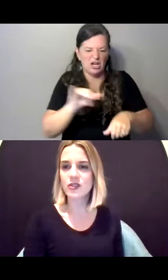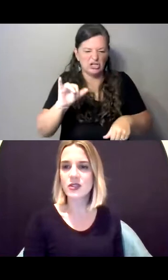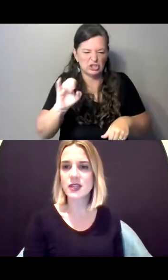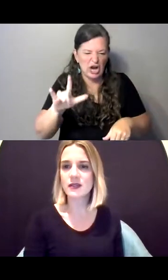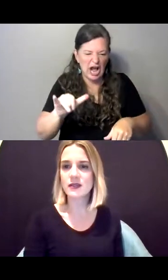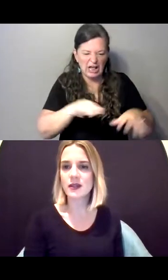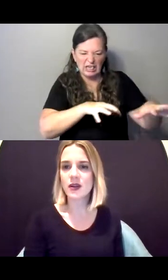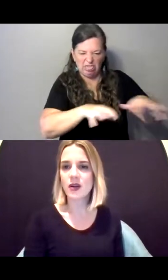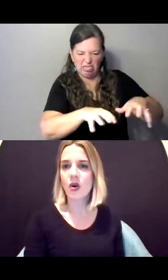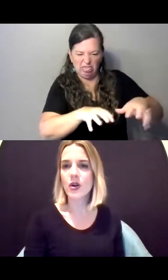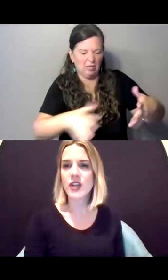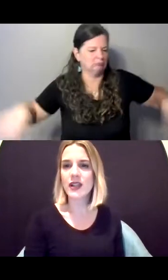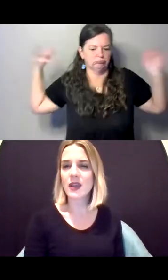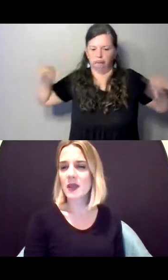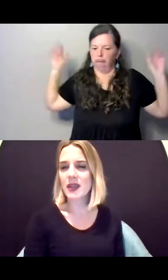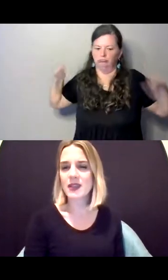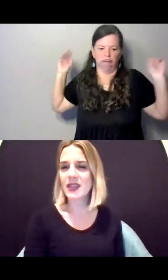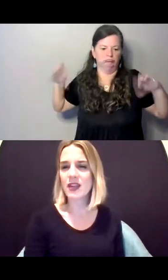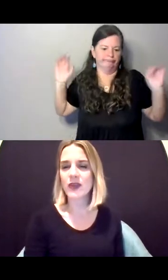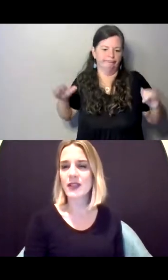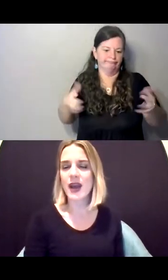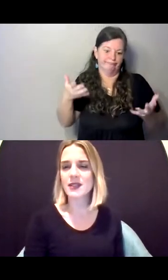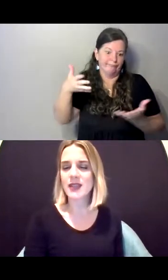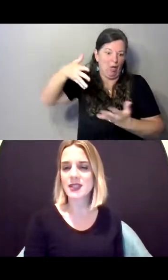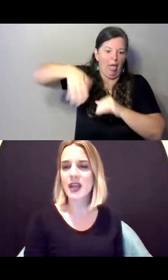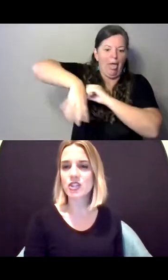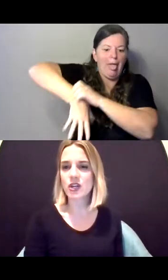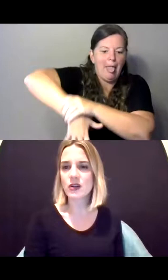interested or jelly. Maybe they don't like that, that texture.